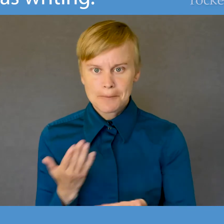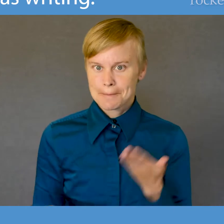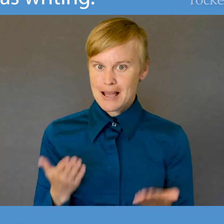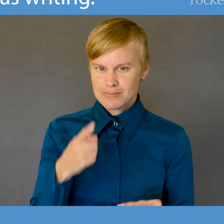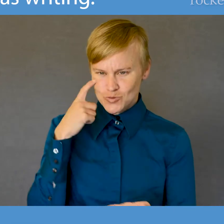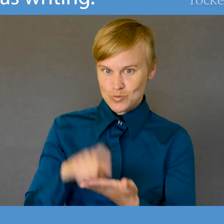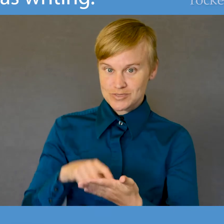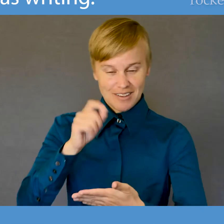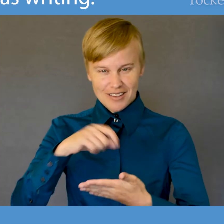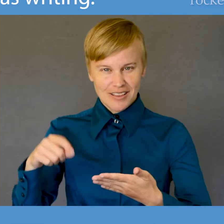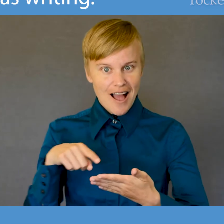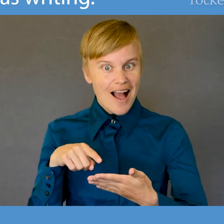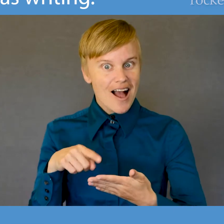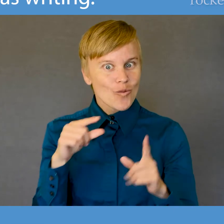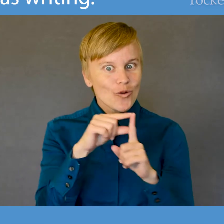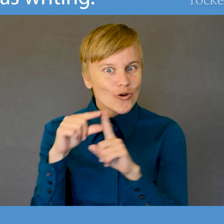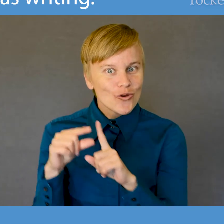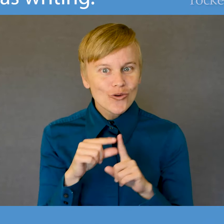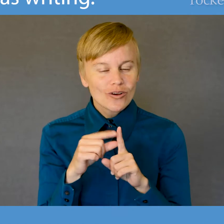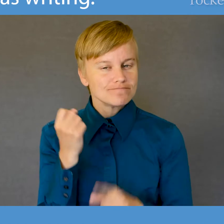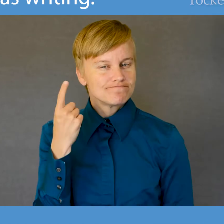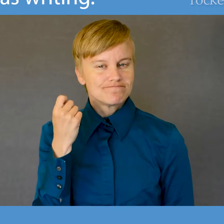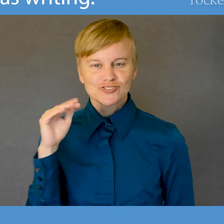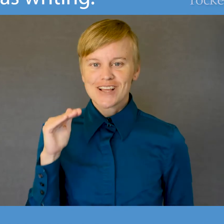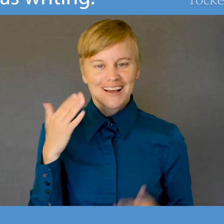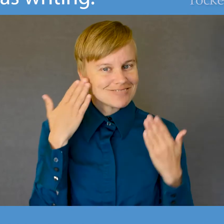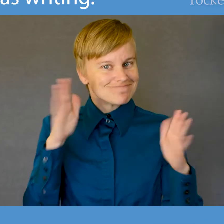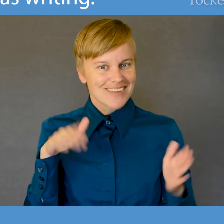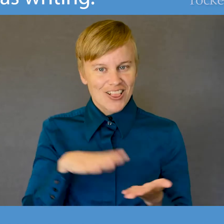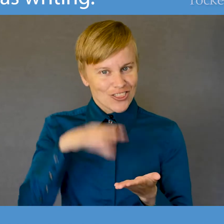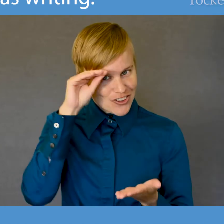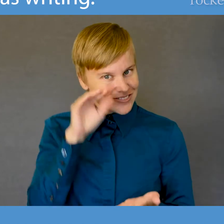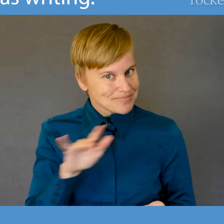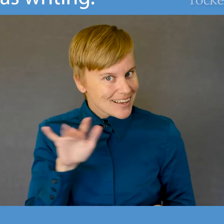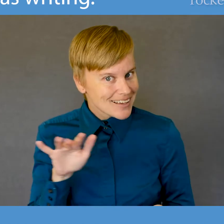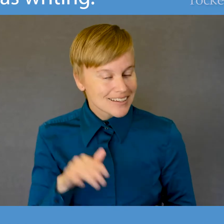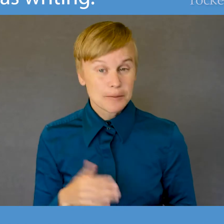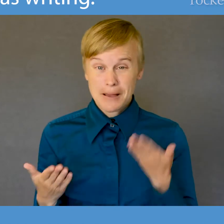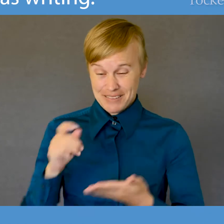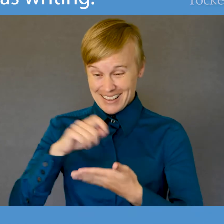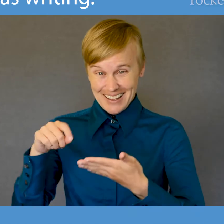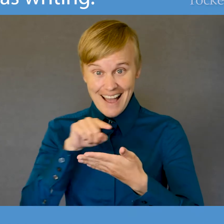or you notice how the scribbles might be standing in for a lot of different words the child can't yet spell,